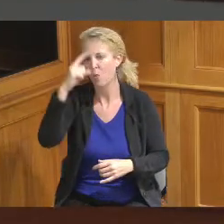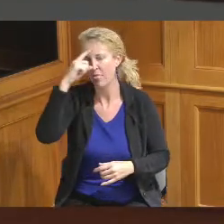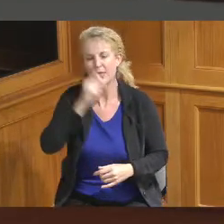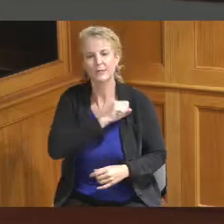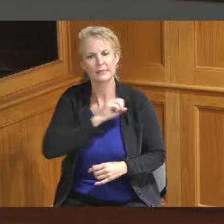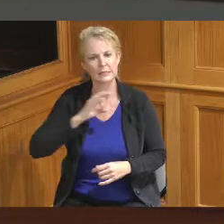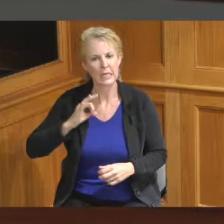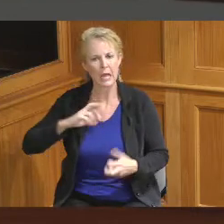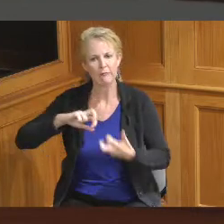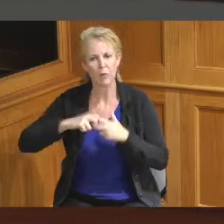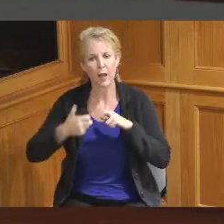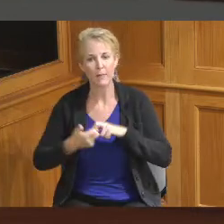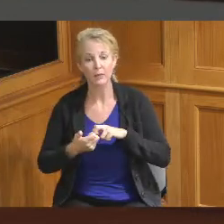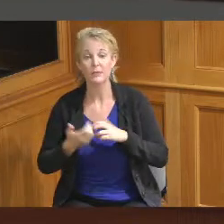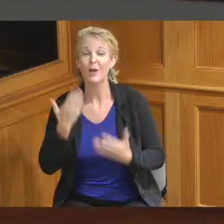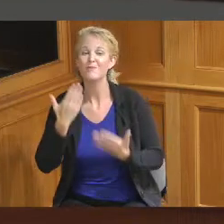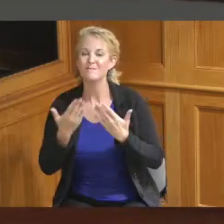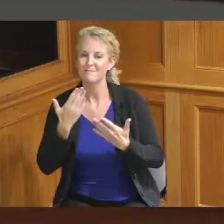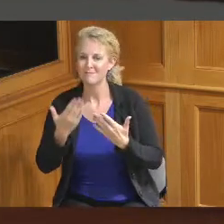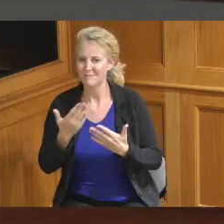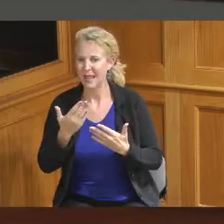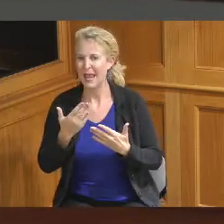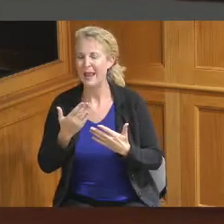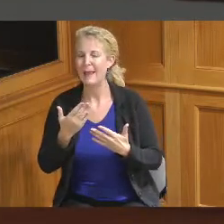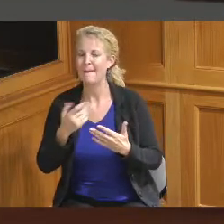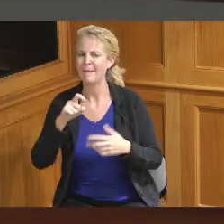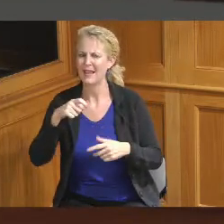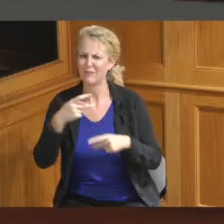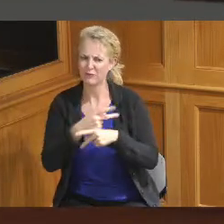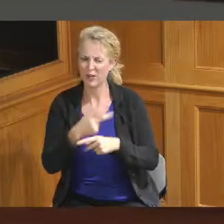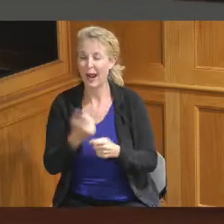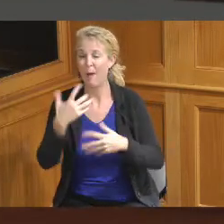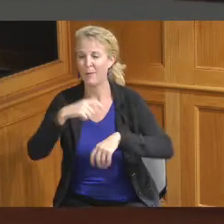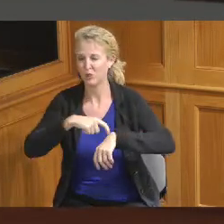relates to the amount of time it takes to get the people through the pipeline but at the end of the